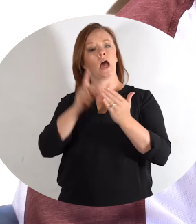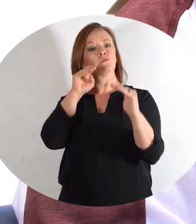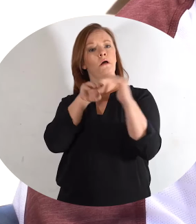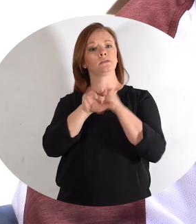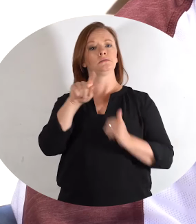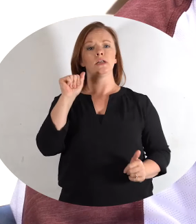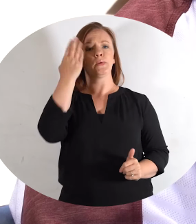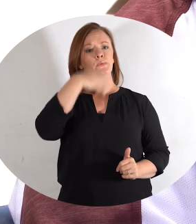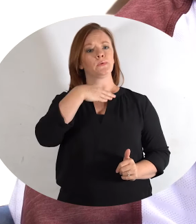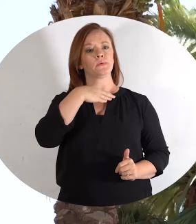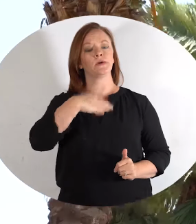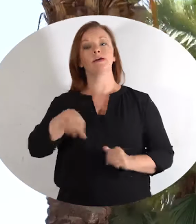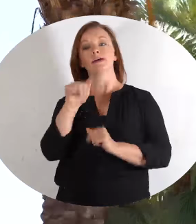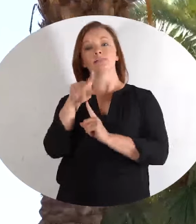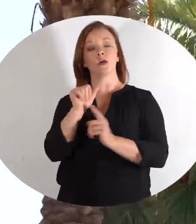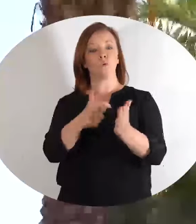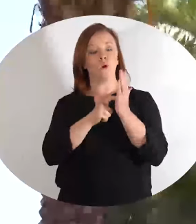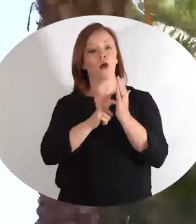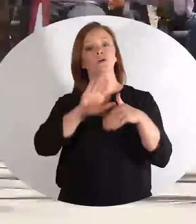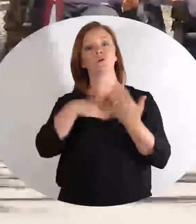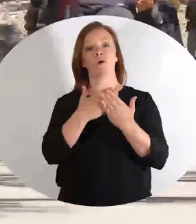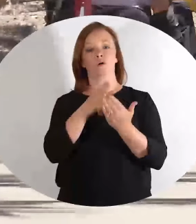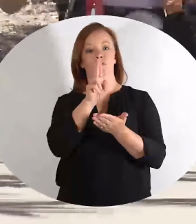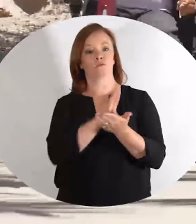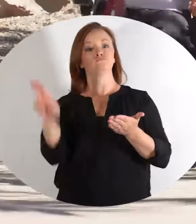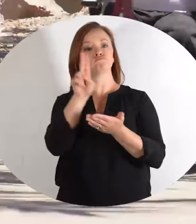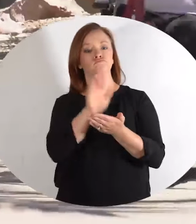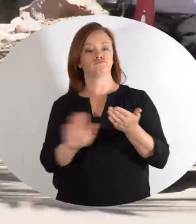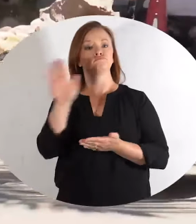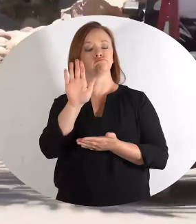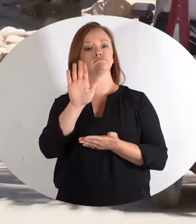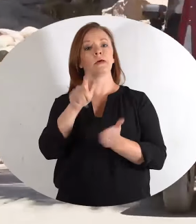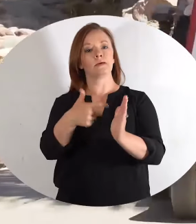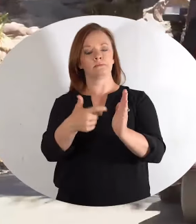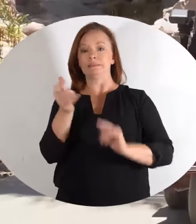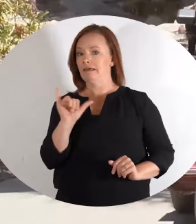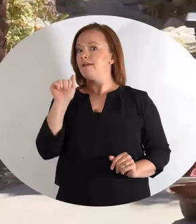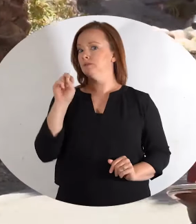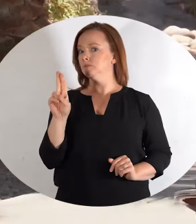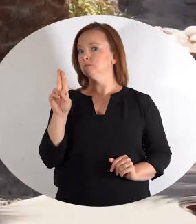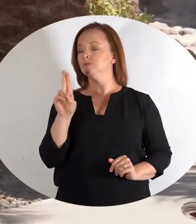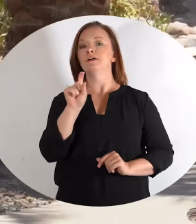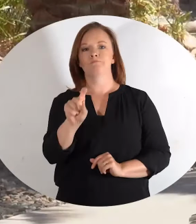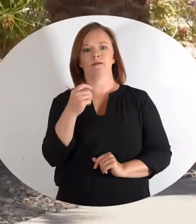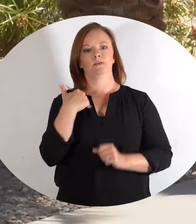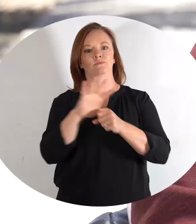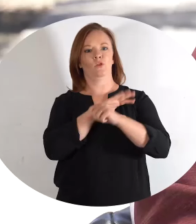for accessibility. The ADA mandates that all post-secondary institutions, just like ASU,